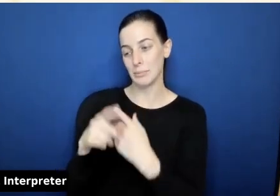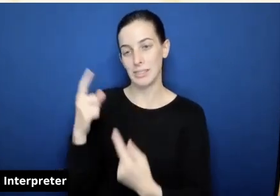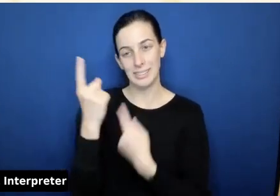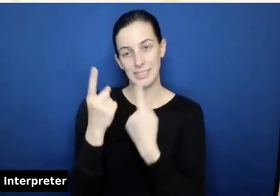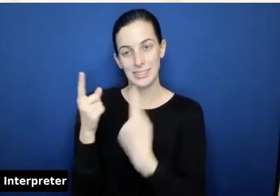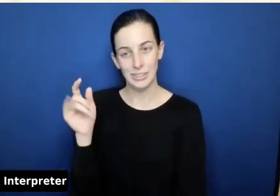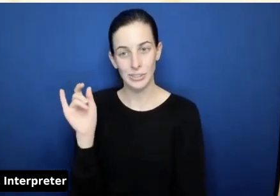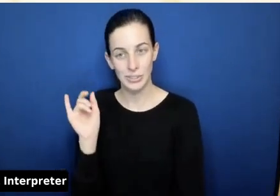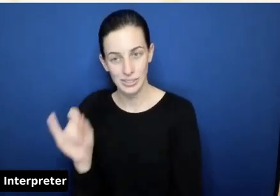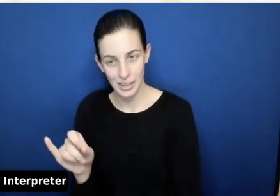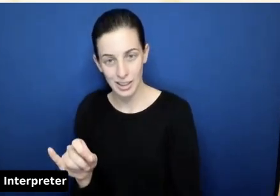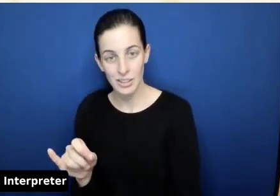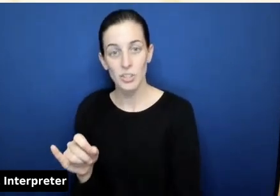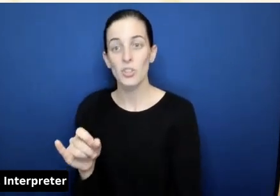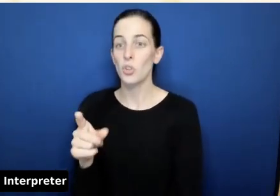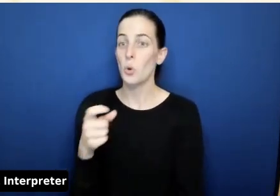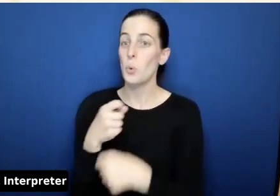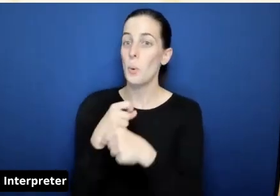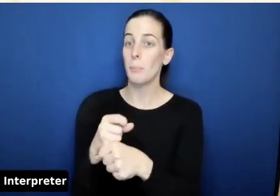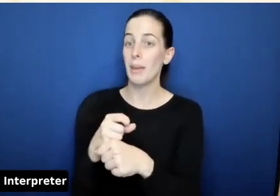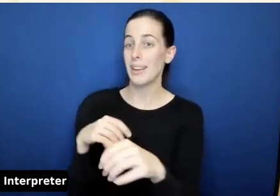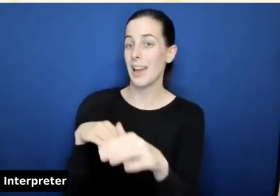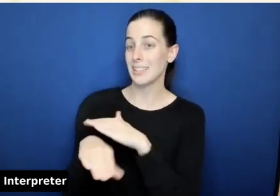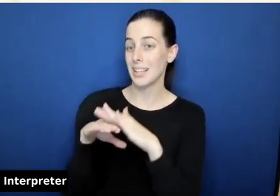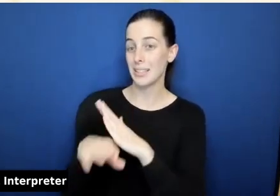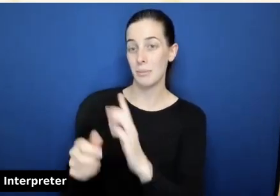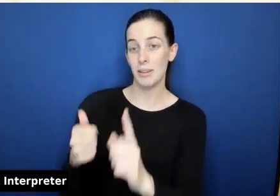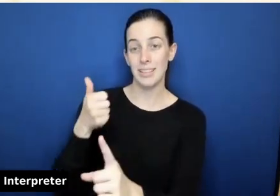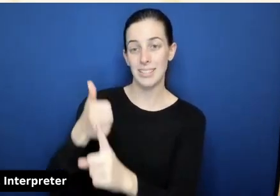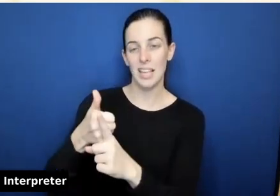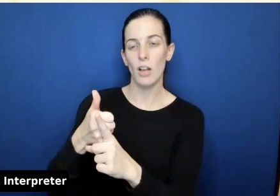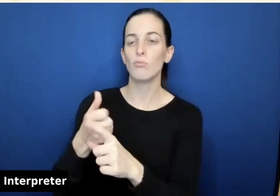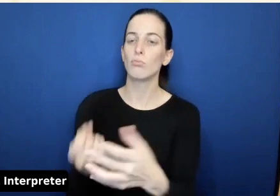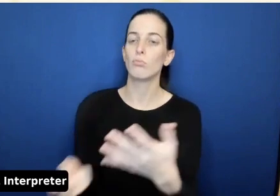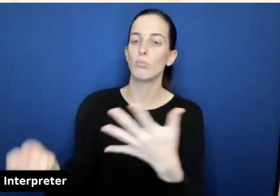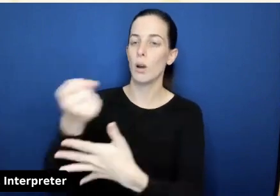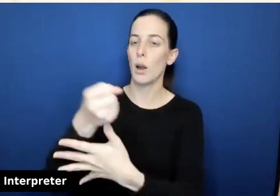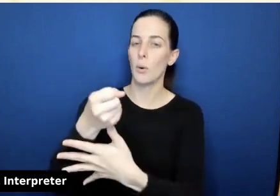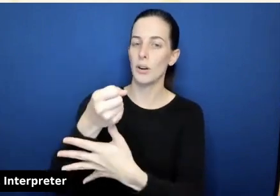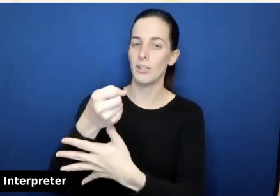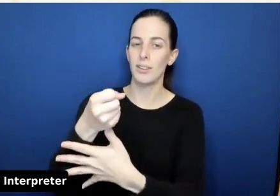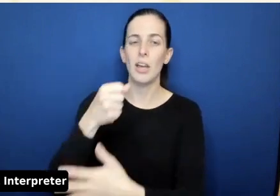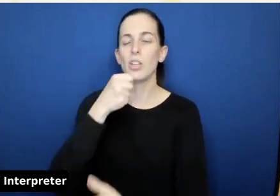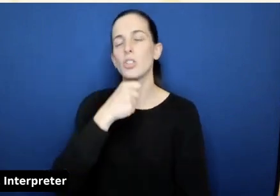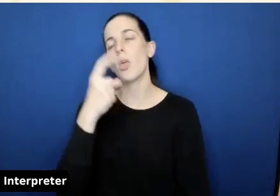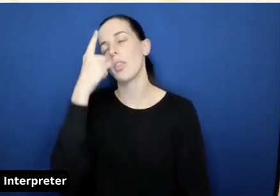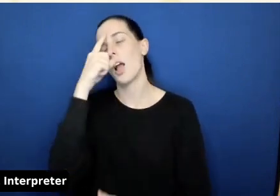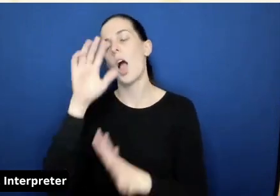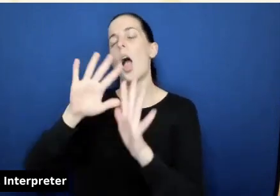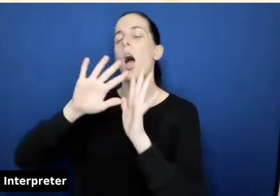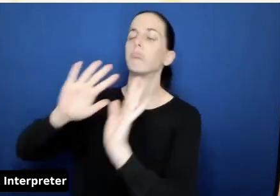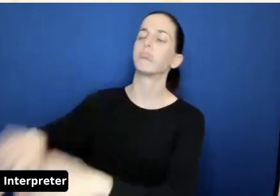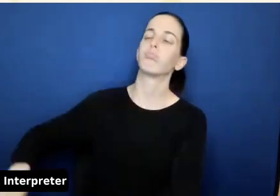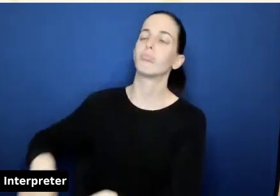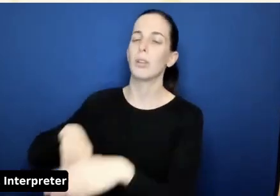So let's make accessibility a priority, not an afterthought. And do not pass over this debt to the latest sprints.